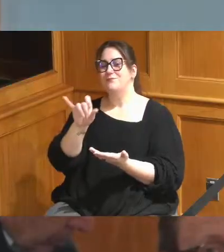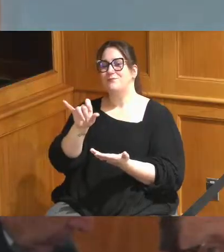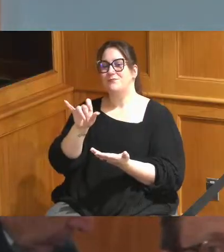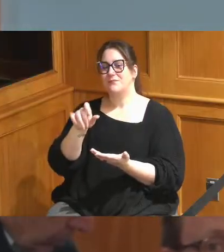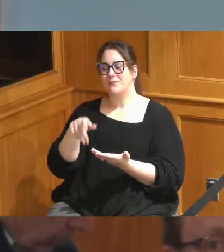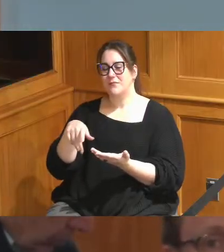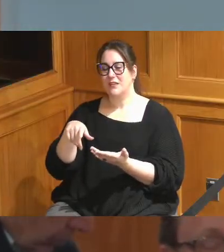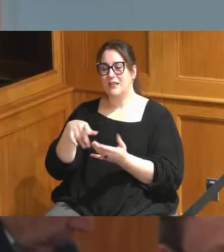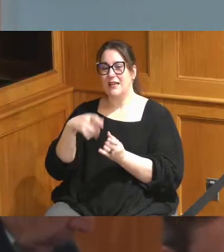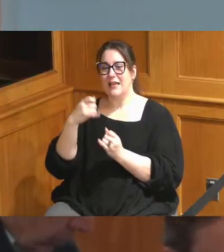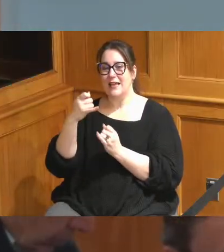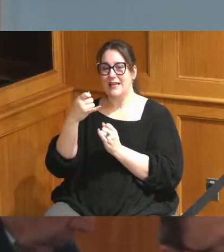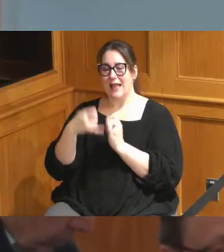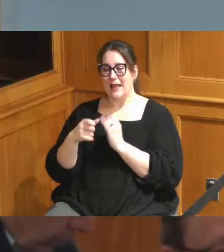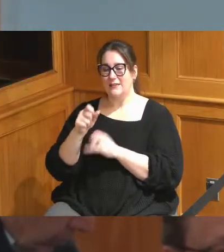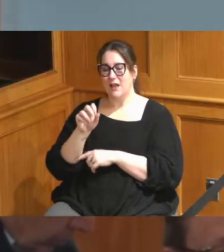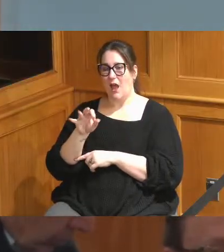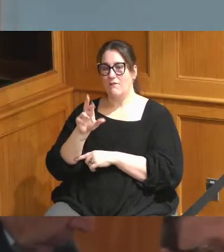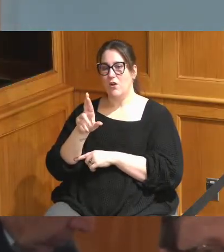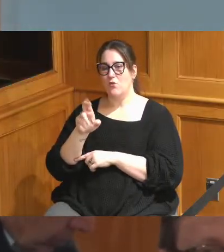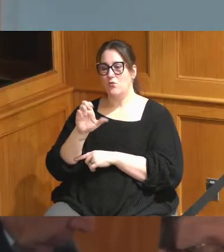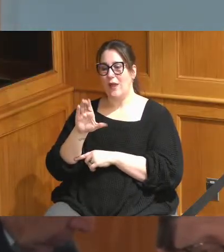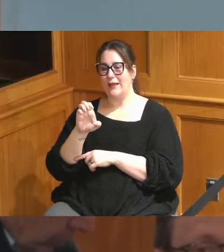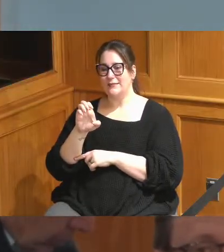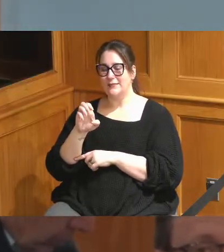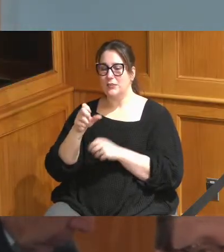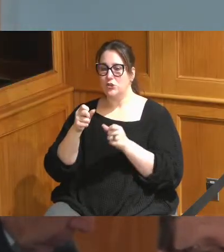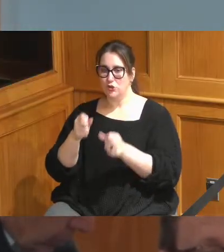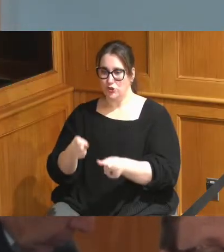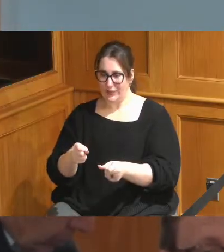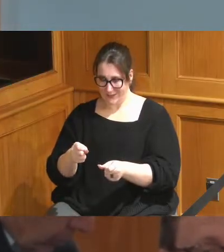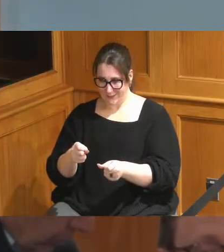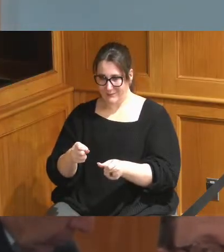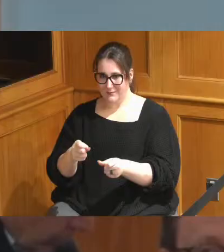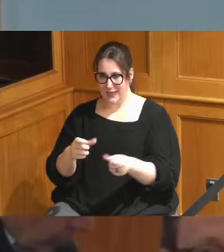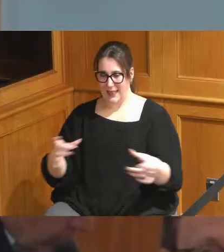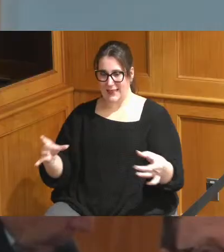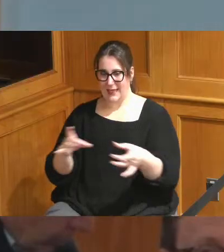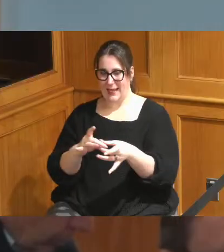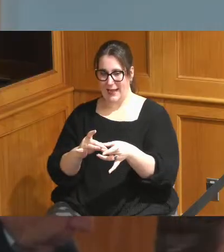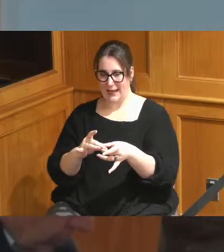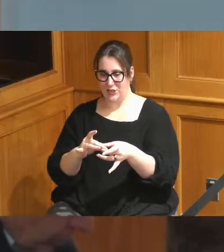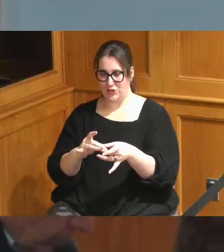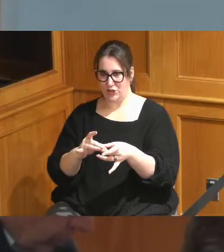uh, end of race street, terminus for race street and the connection between the Brady, uh, the